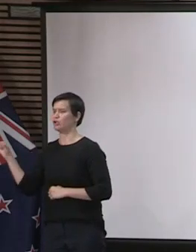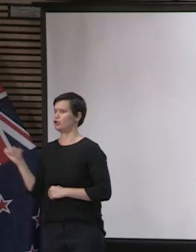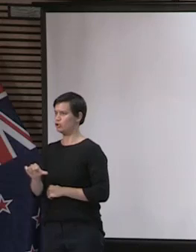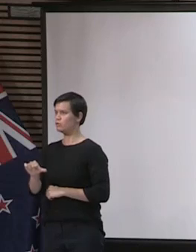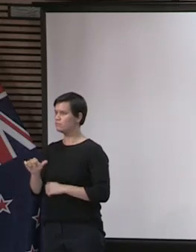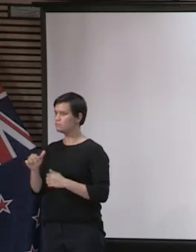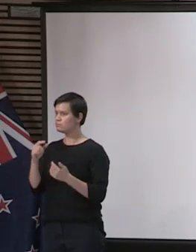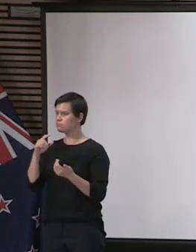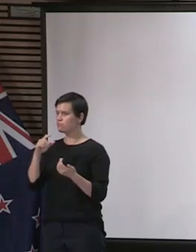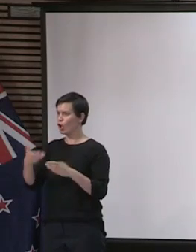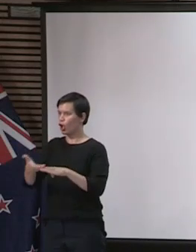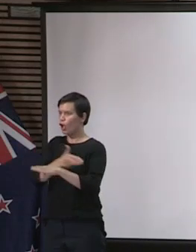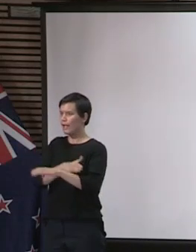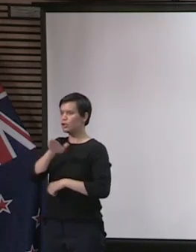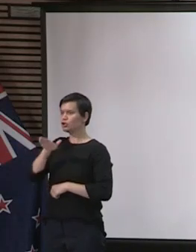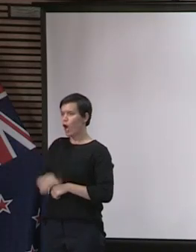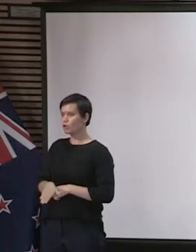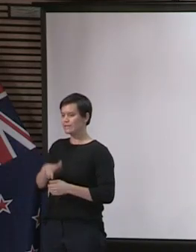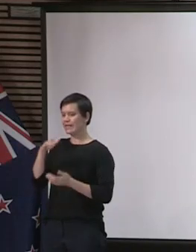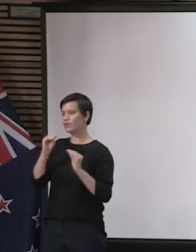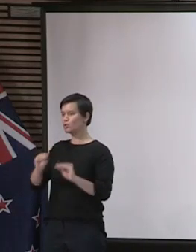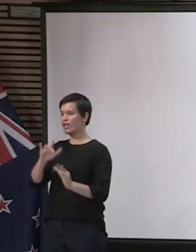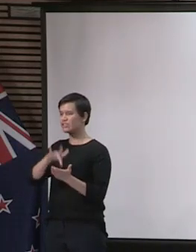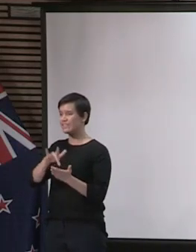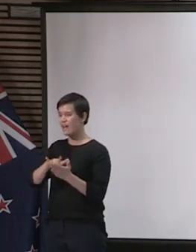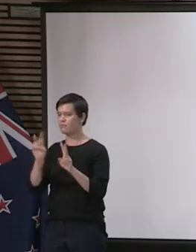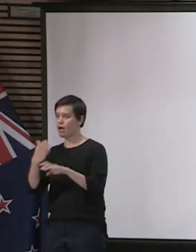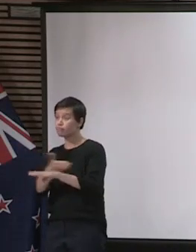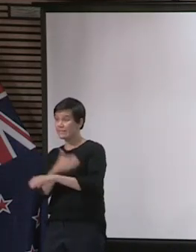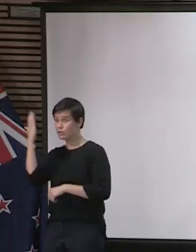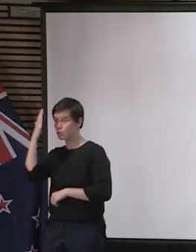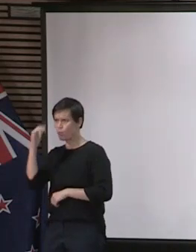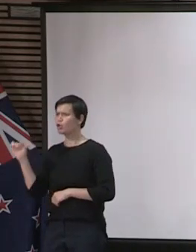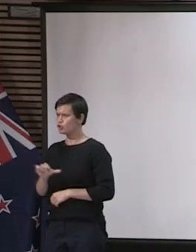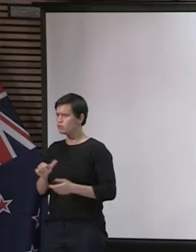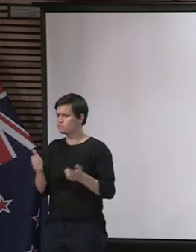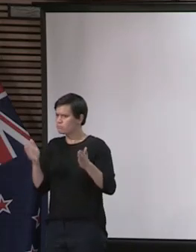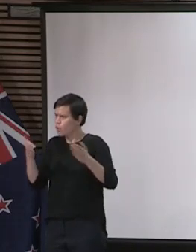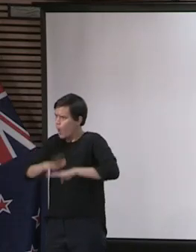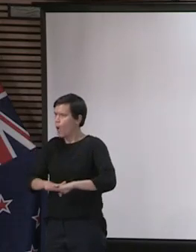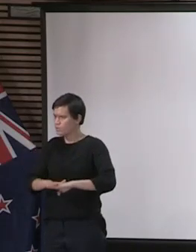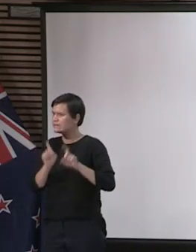teachers both urge you to keep all ECEs and schools closed because they won't be safe. What made you determine they are safe?